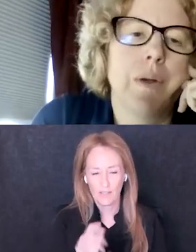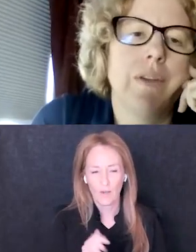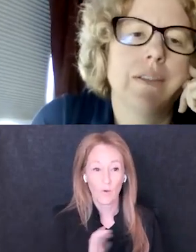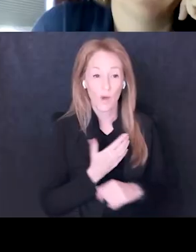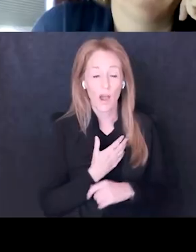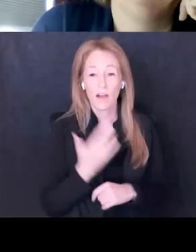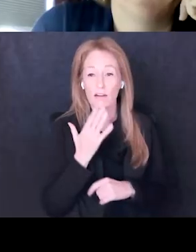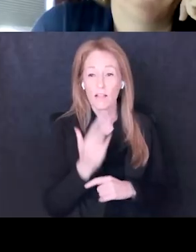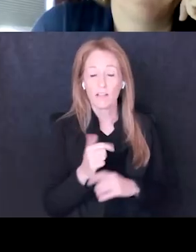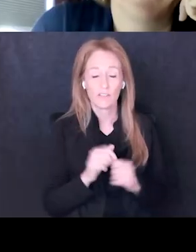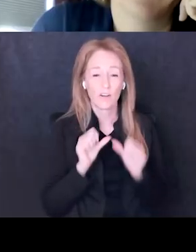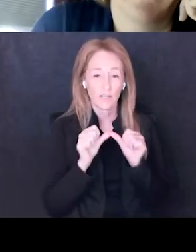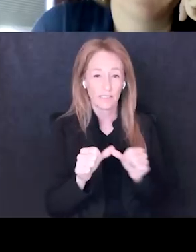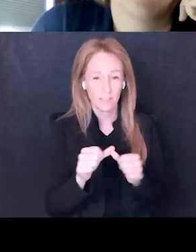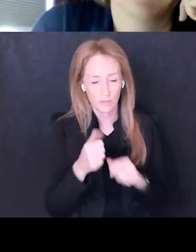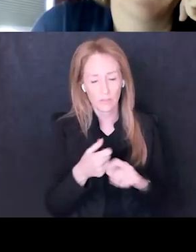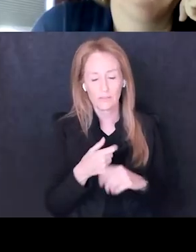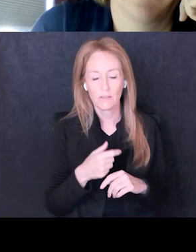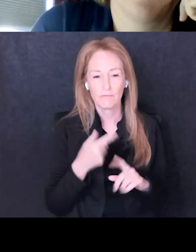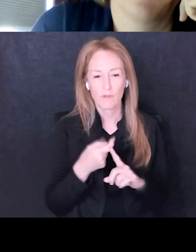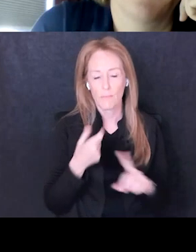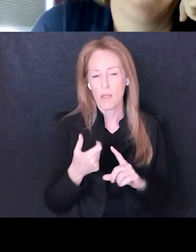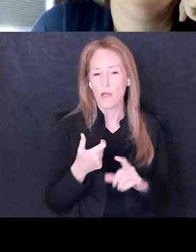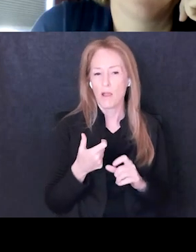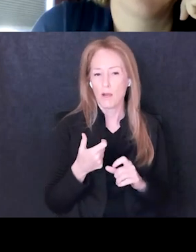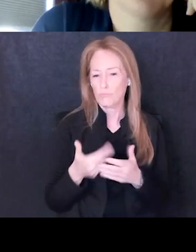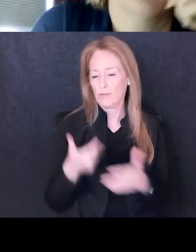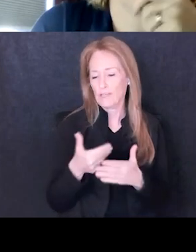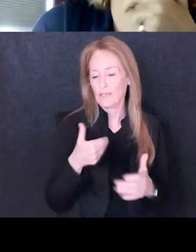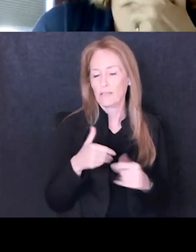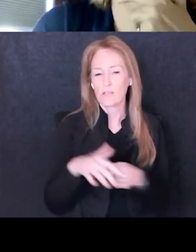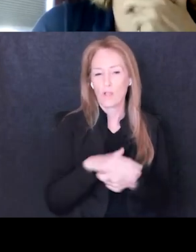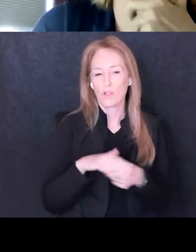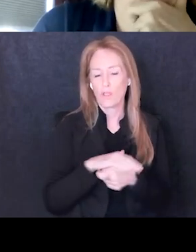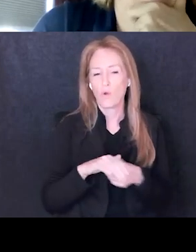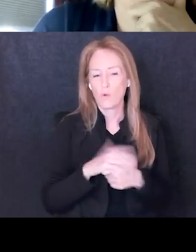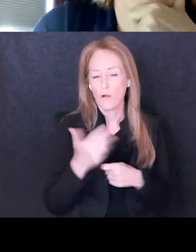PREVIOUS LOCAL HEALTH LINE.